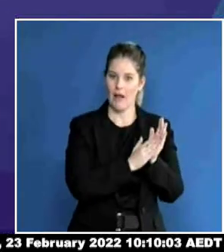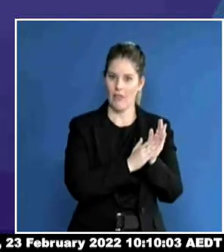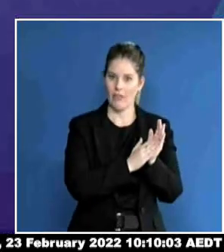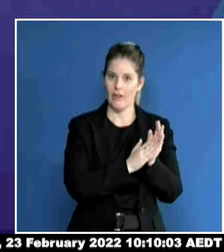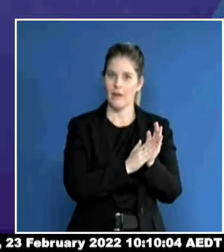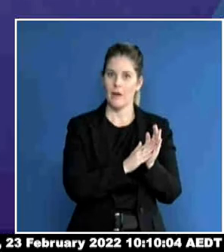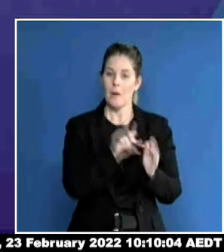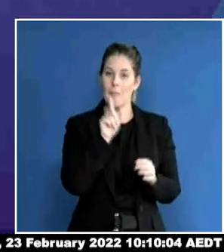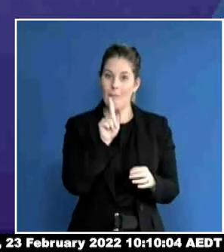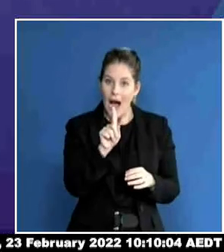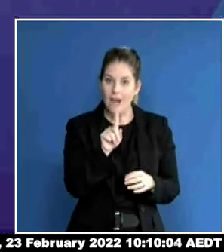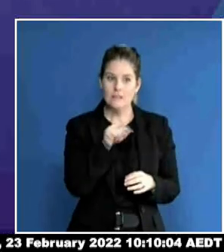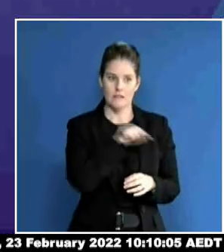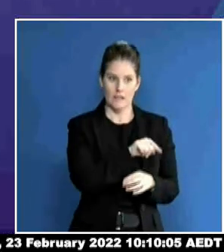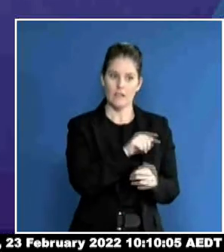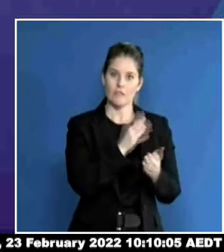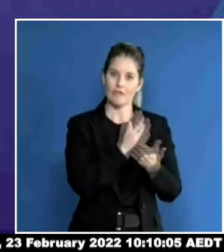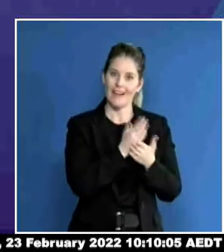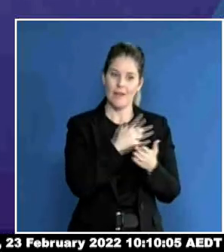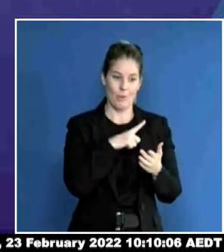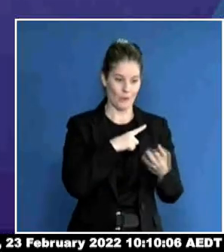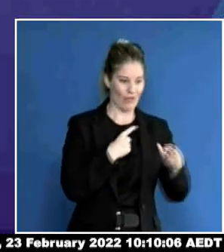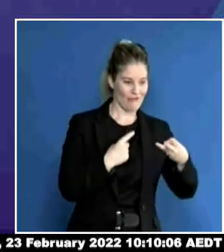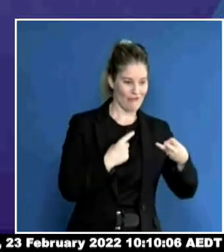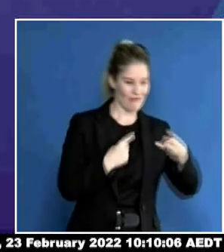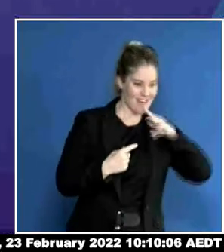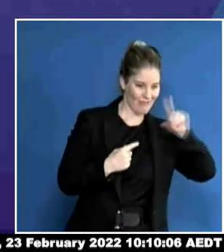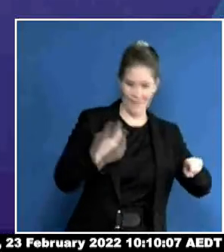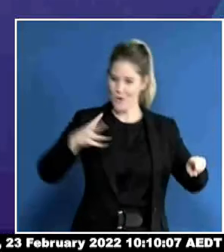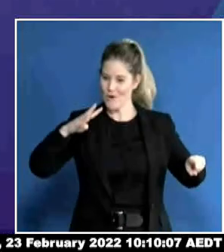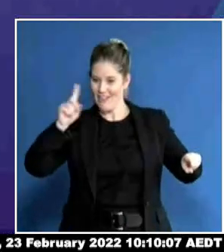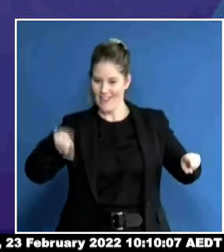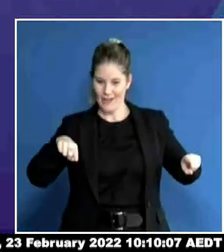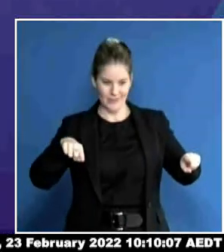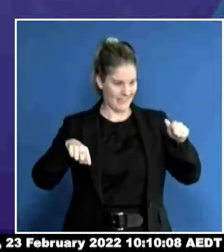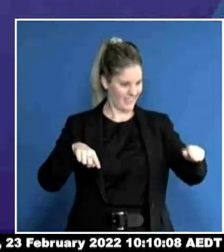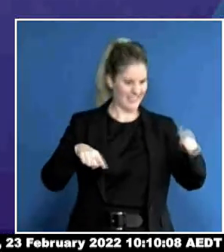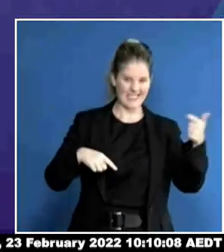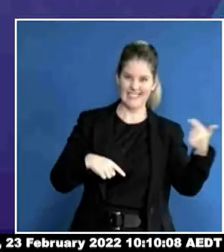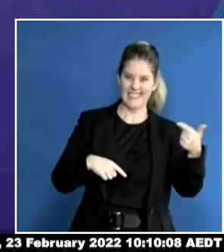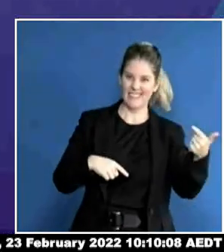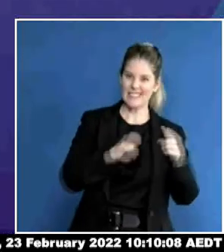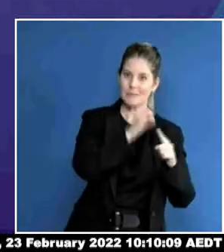cent of all DES participants serviced during that financial year.